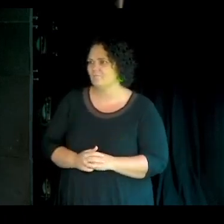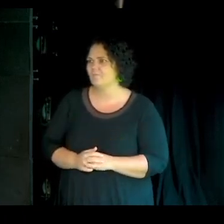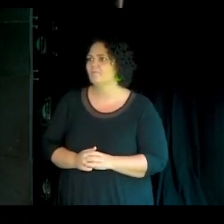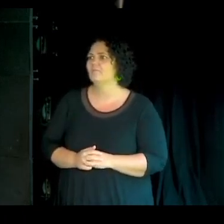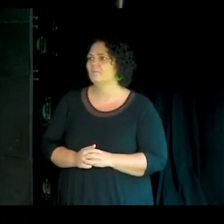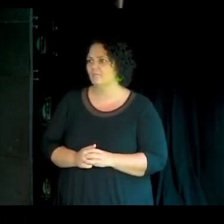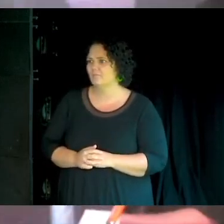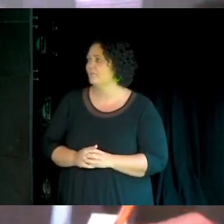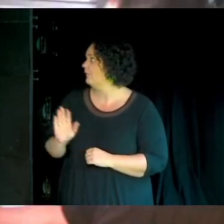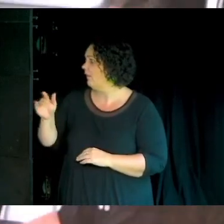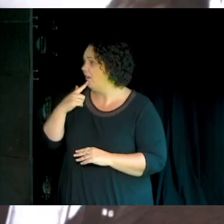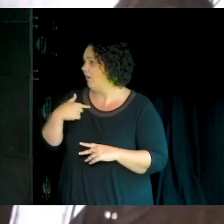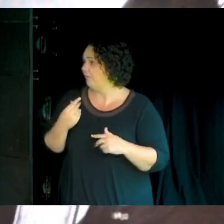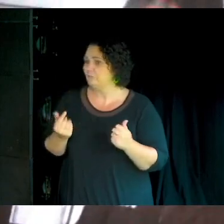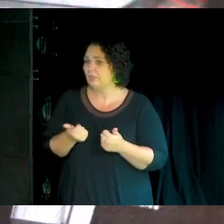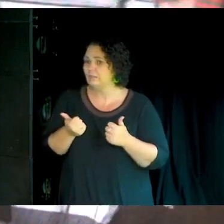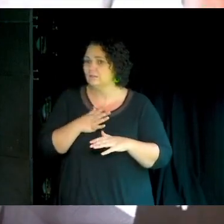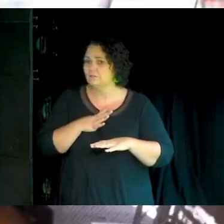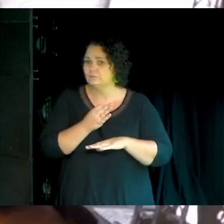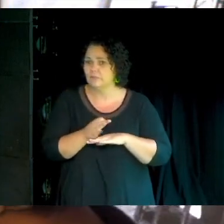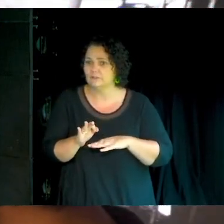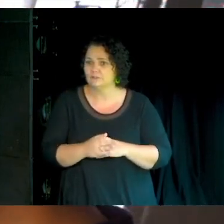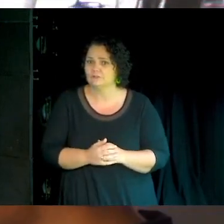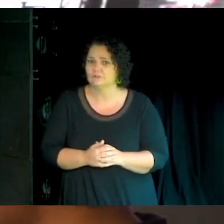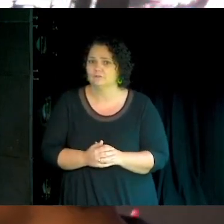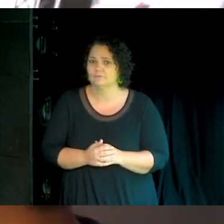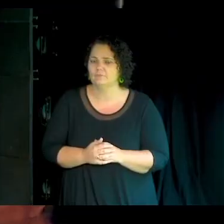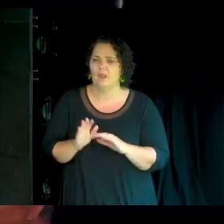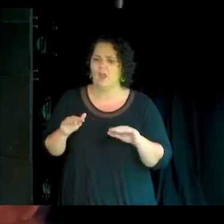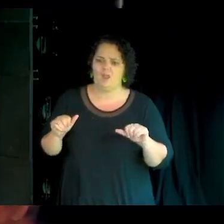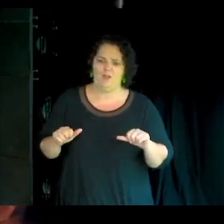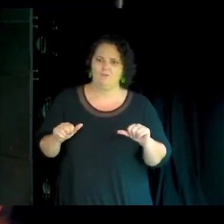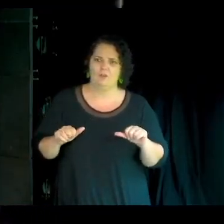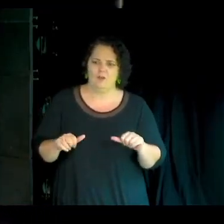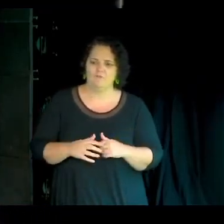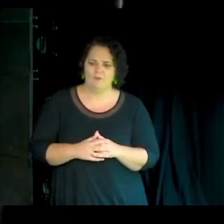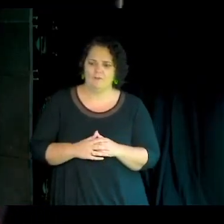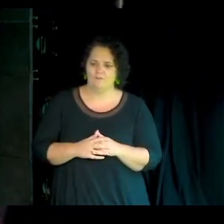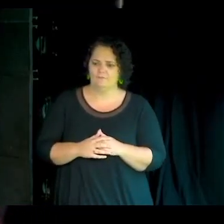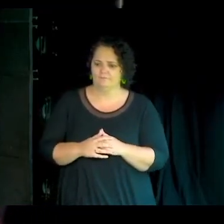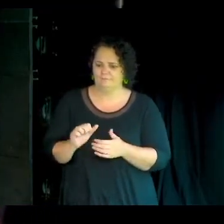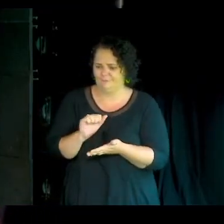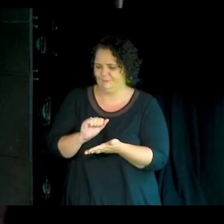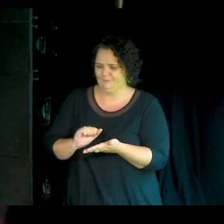one oh that's all right so we just put a bit of that yeah but the other trick is put a bit of oil